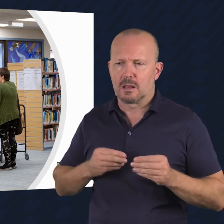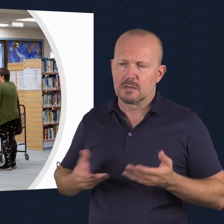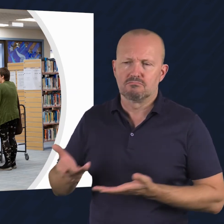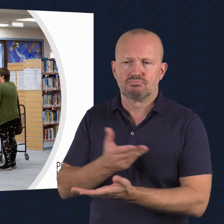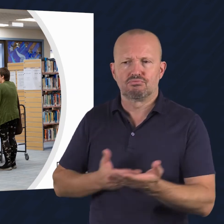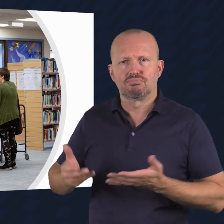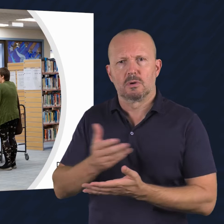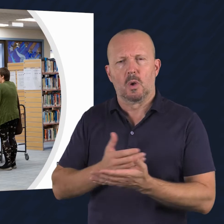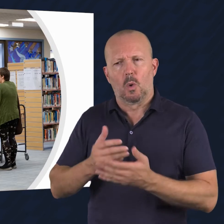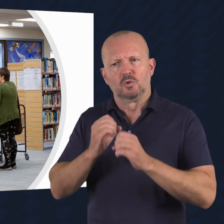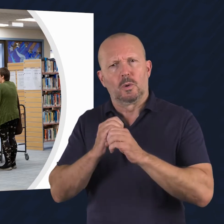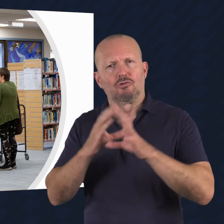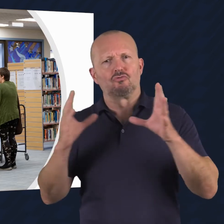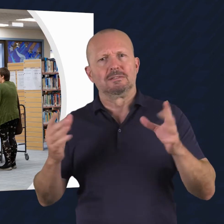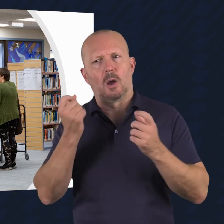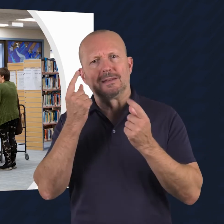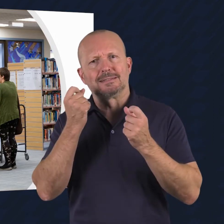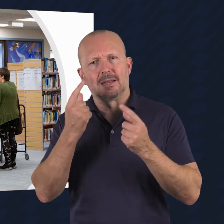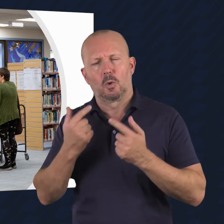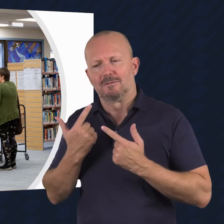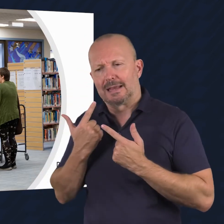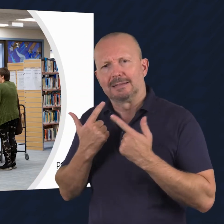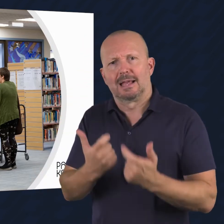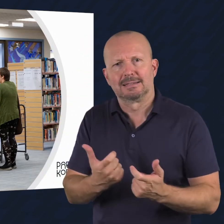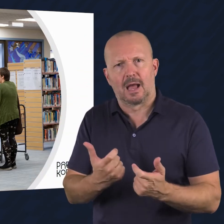of kaitiakitanga, manaakitanga, and whanaungatanga.